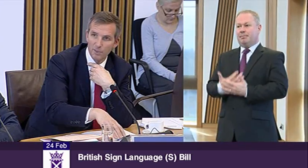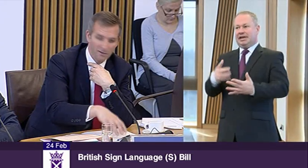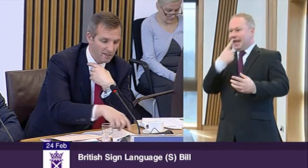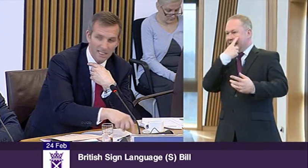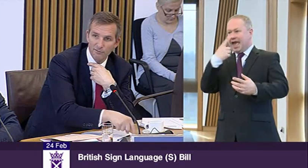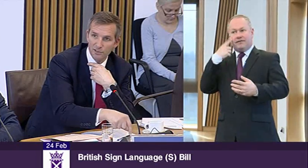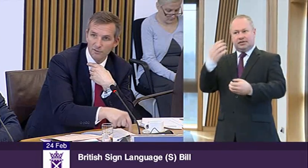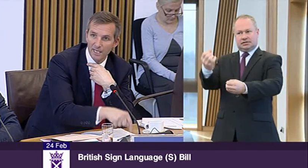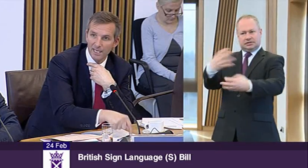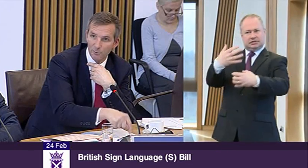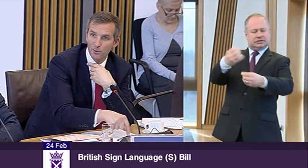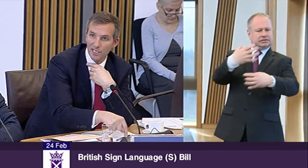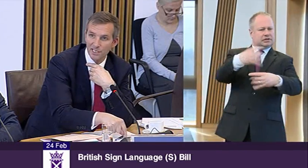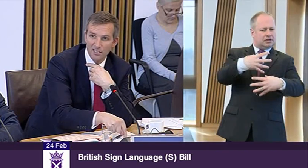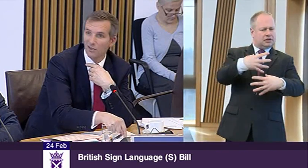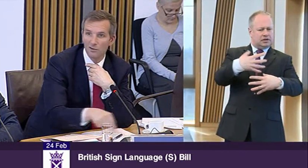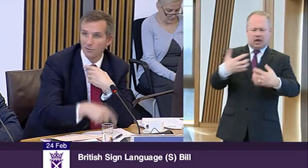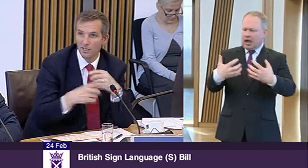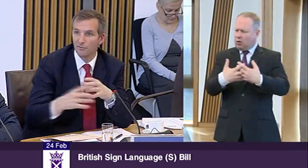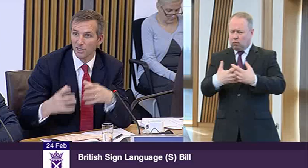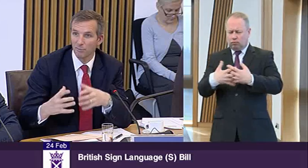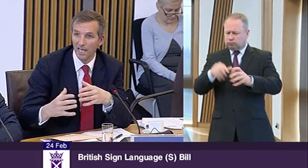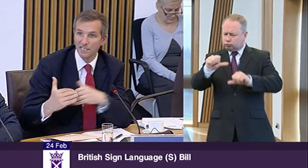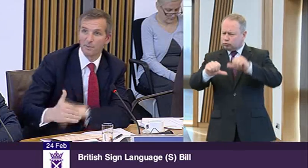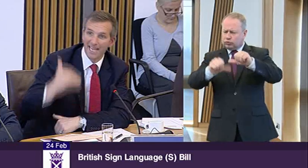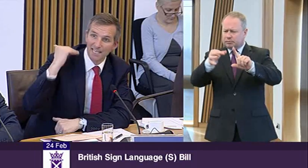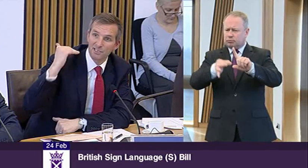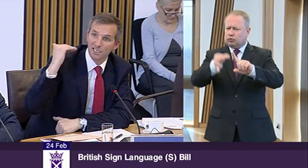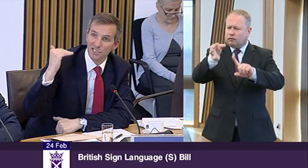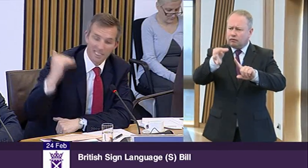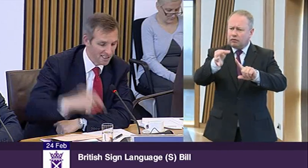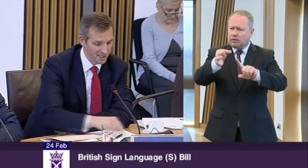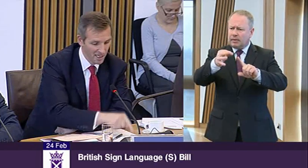taken so far, it appears that the plans will not be the levers for making progress, but